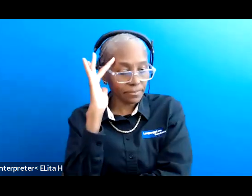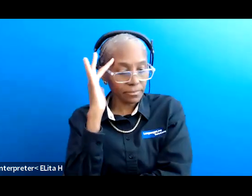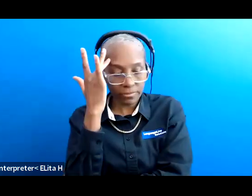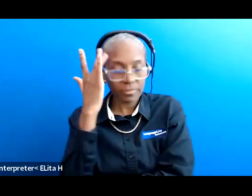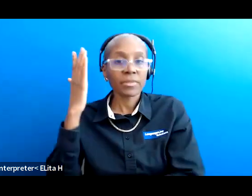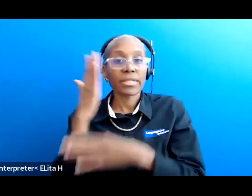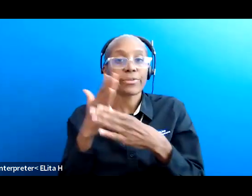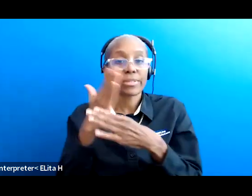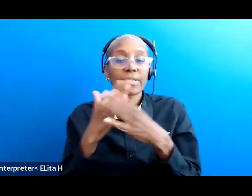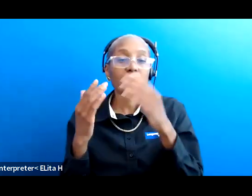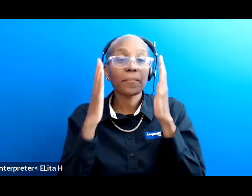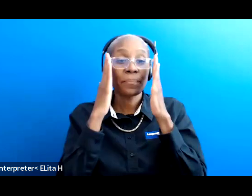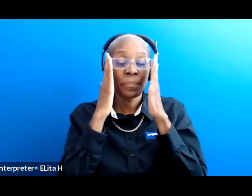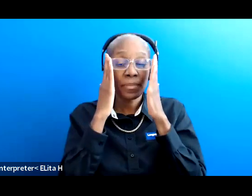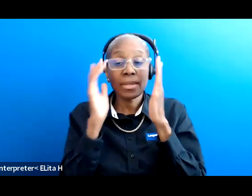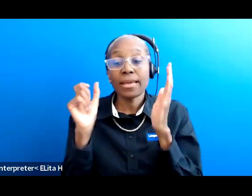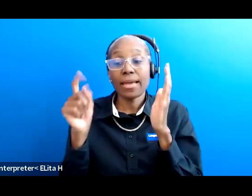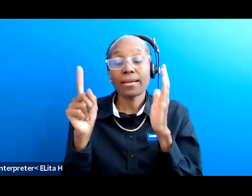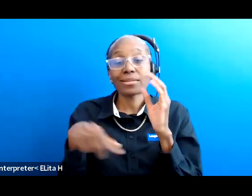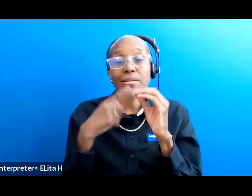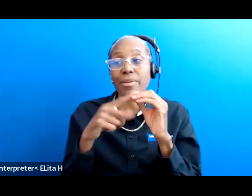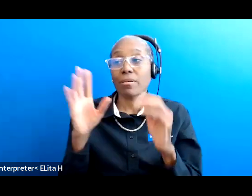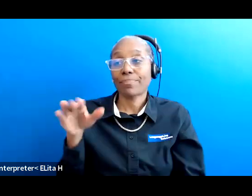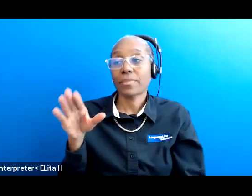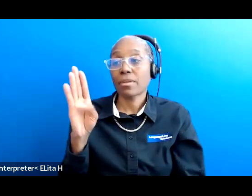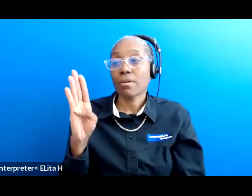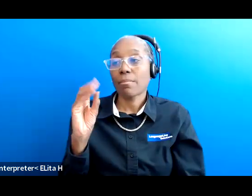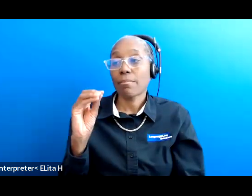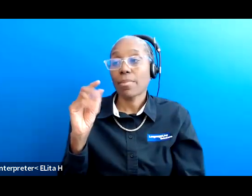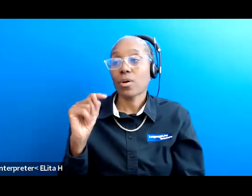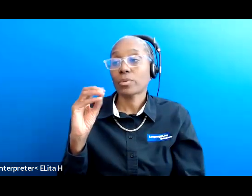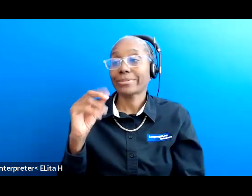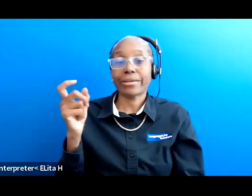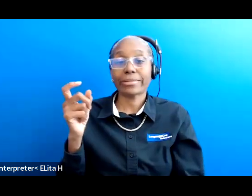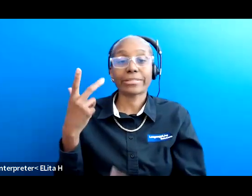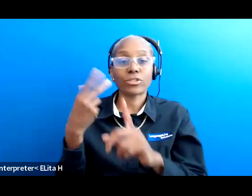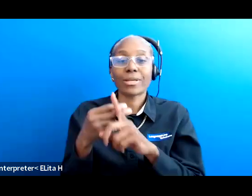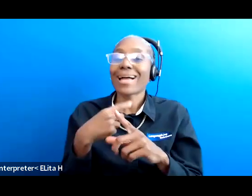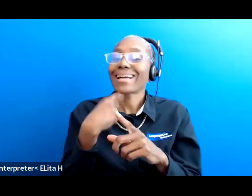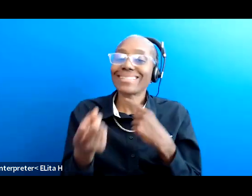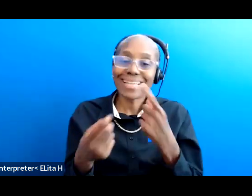So think about, ask about Botox injections. Again, I can only tell you things that you might want to consider,